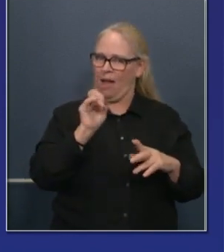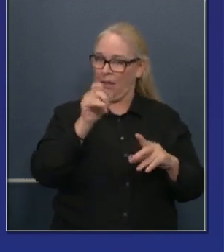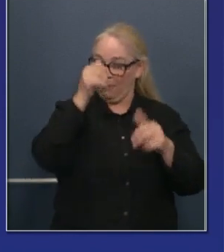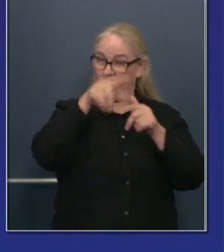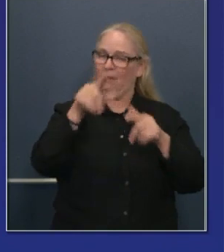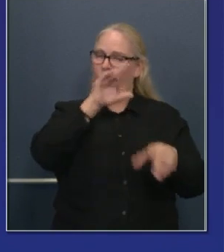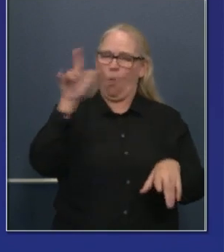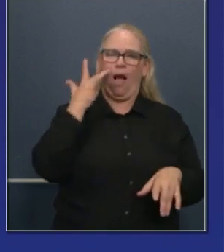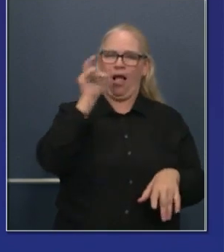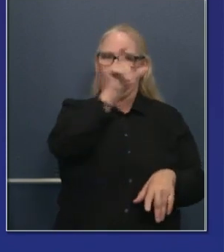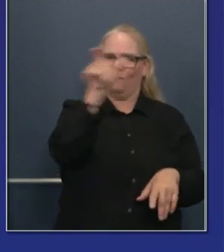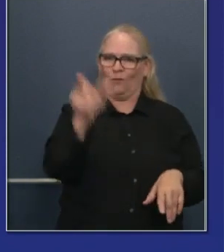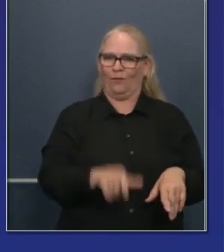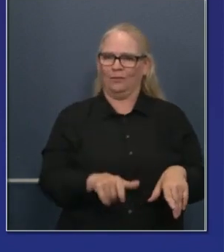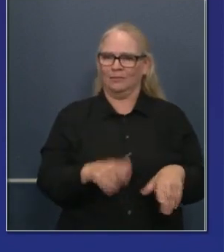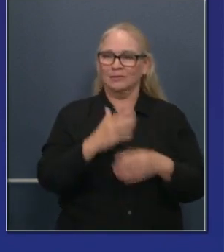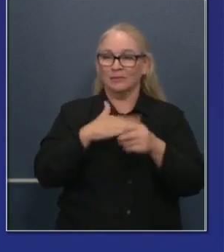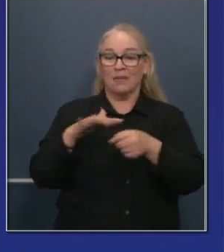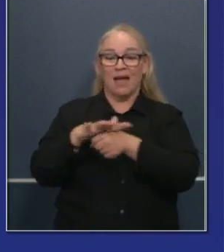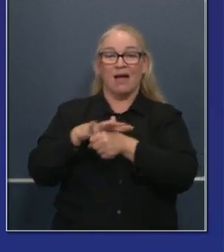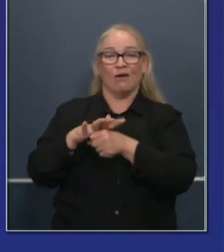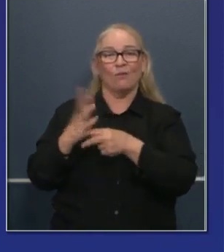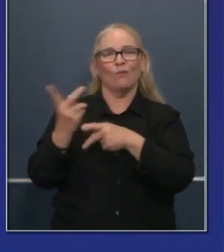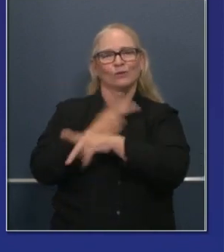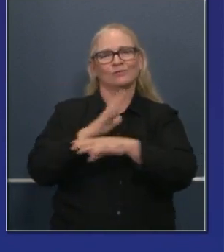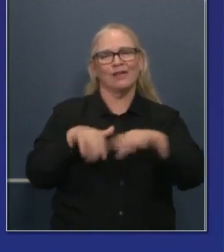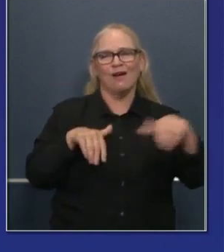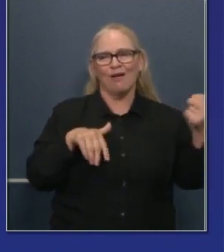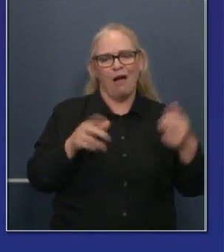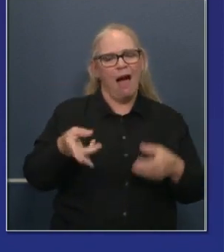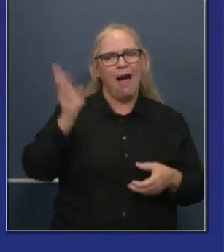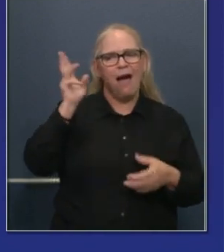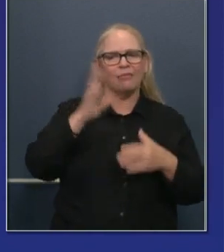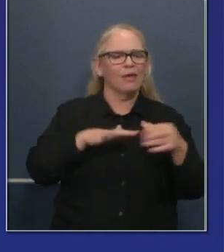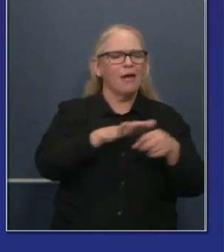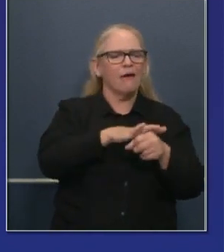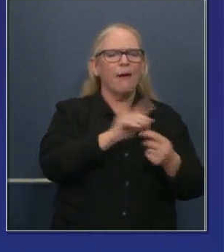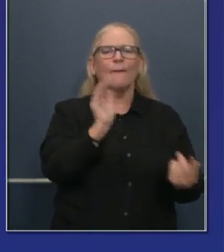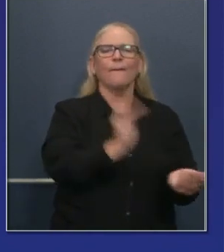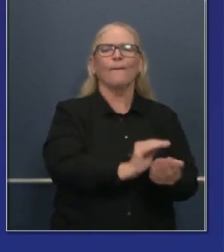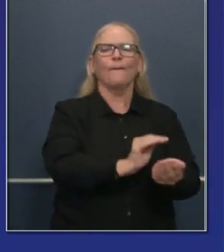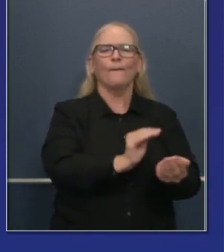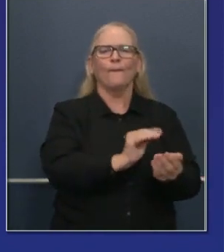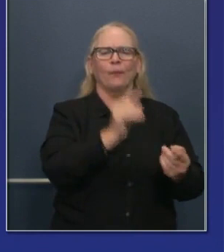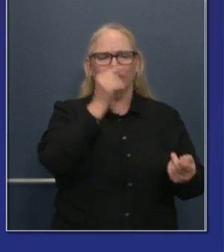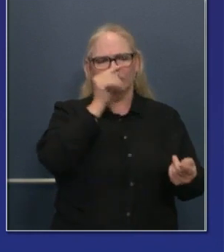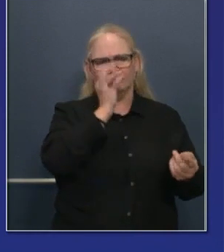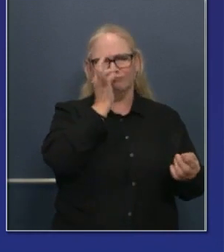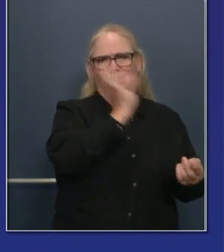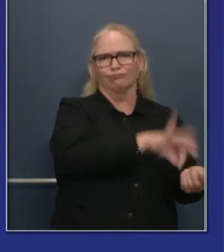AGAIN, THESE ARE STATEWIDE NUMBERS THAT MASK THE REALIT IN DIFFERENT PARTS OF THE STATE.